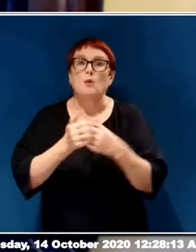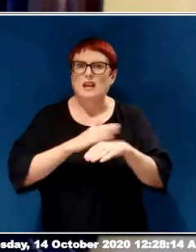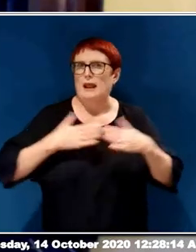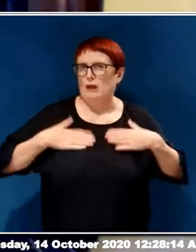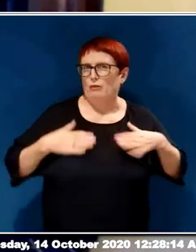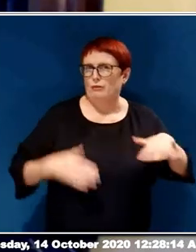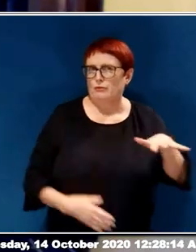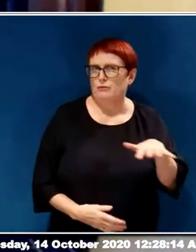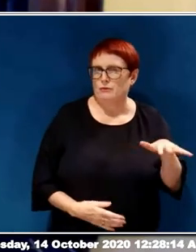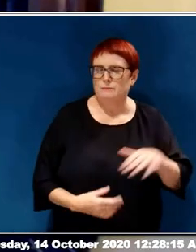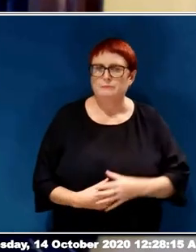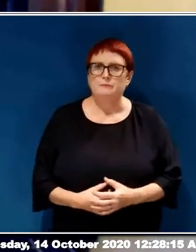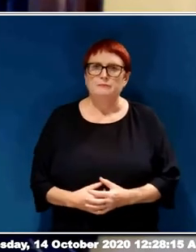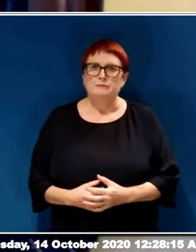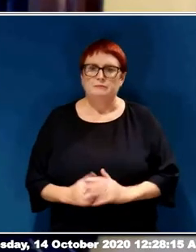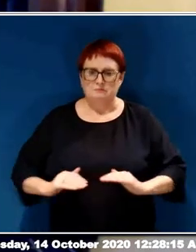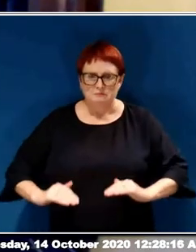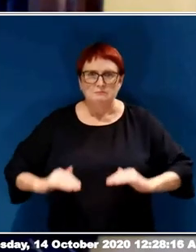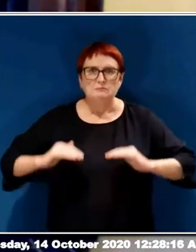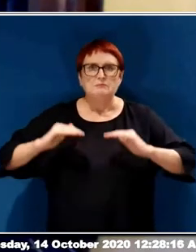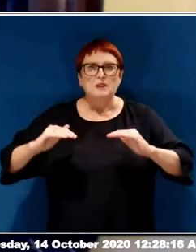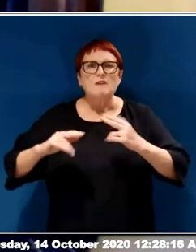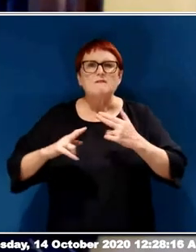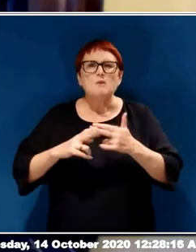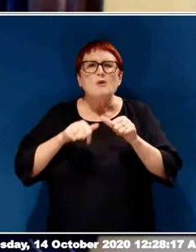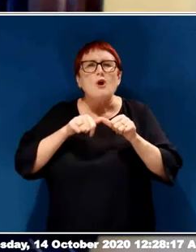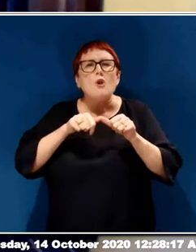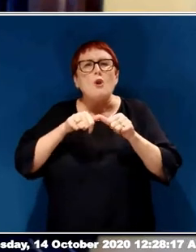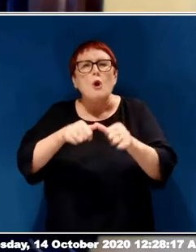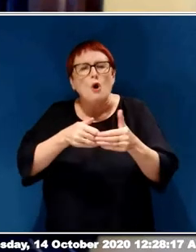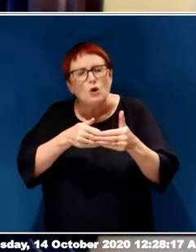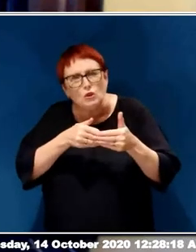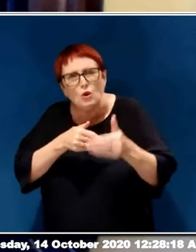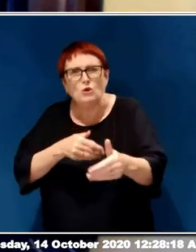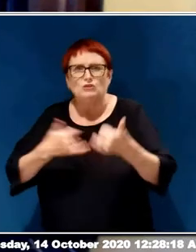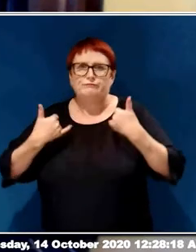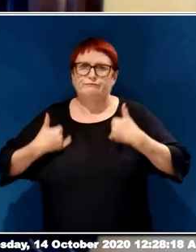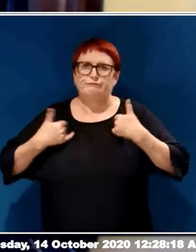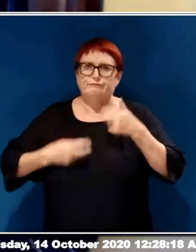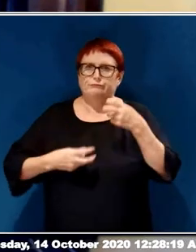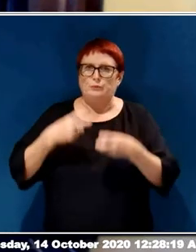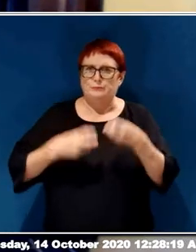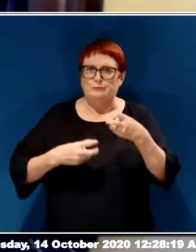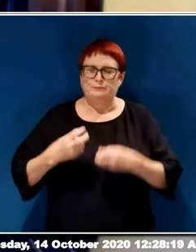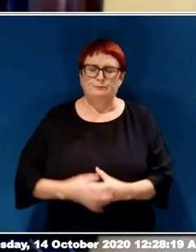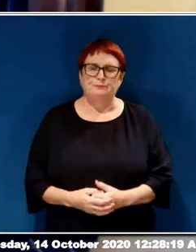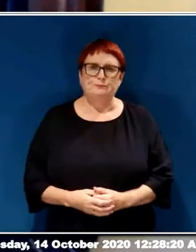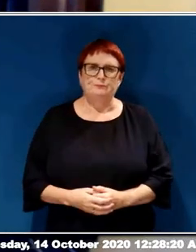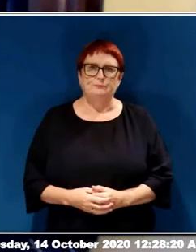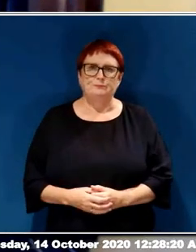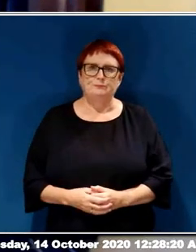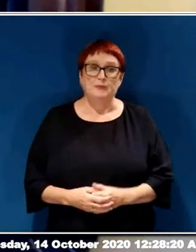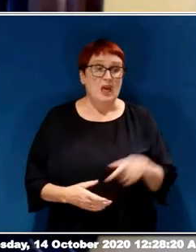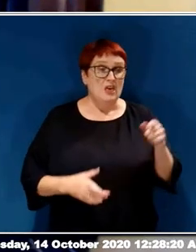conditions. When applied to education, it's characterised by the same sliding